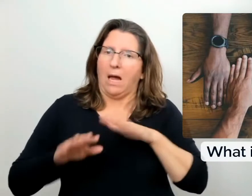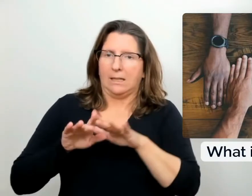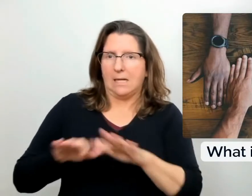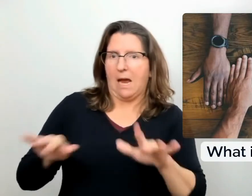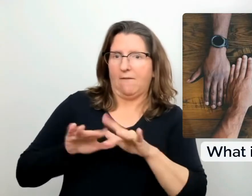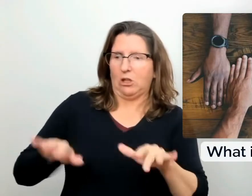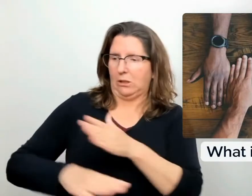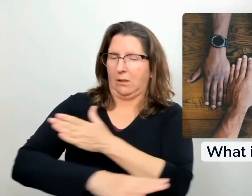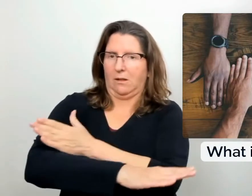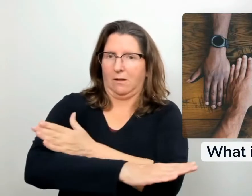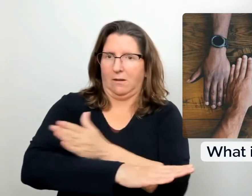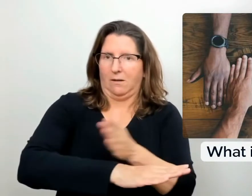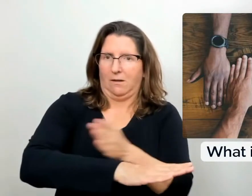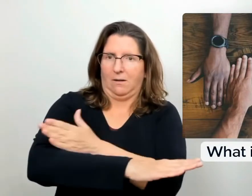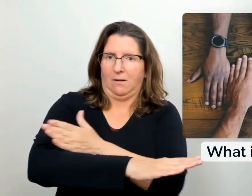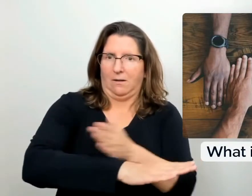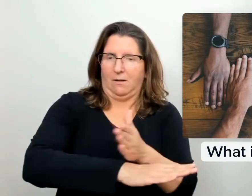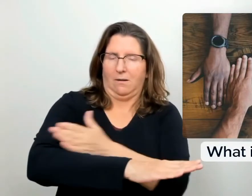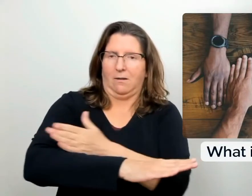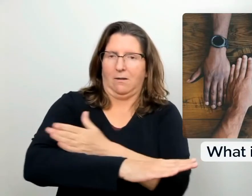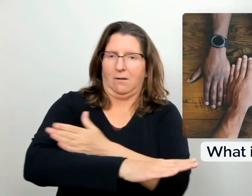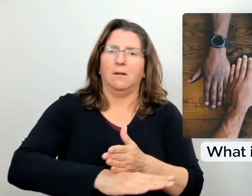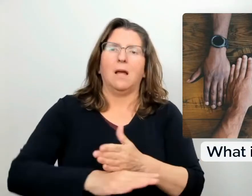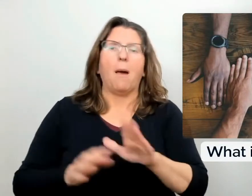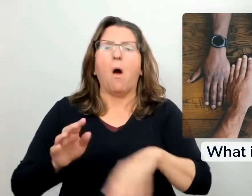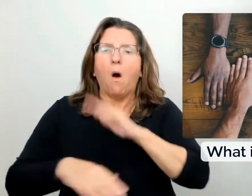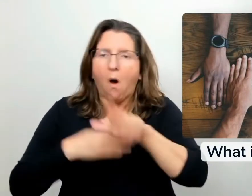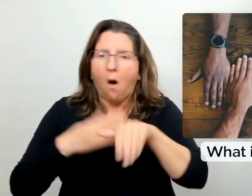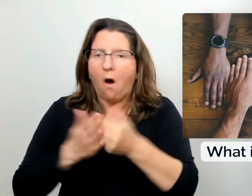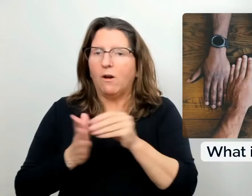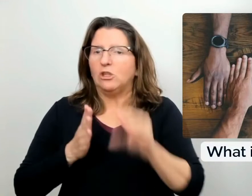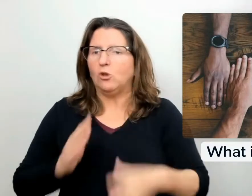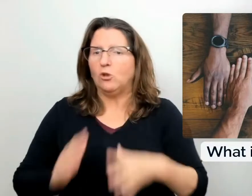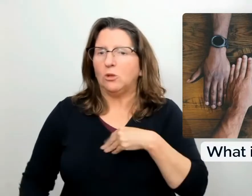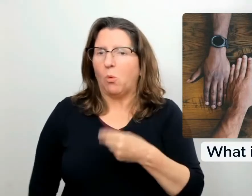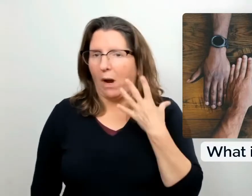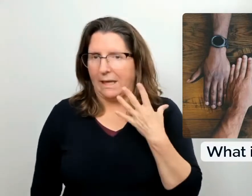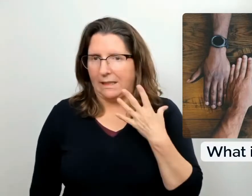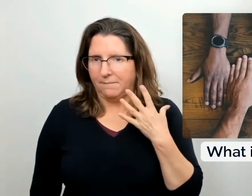The range of diversity in the class was pretty narrow. All the students identified as White.